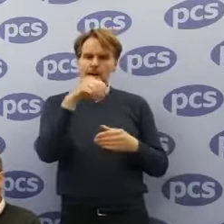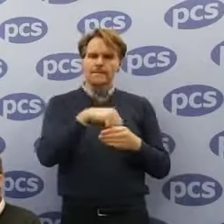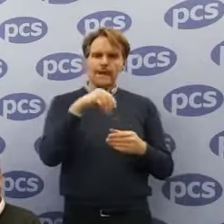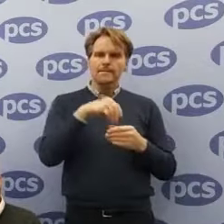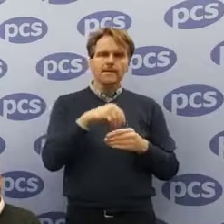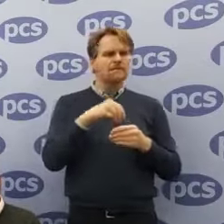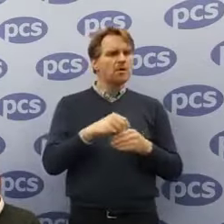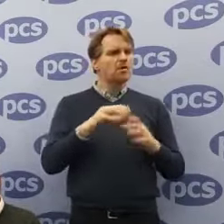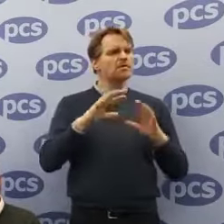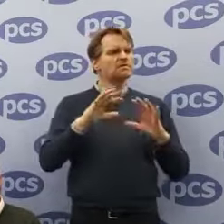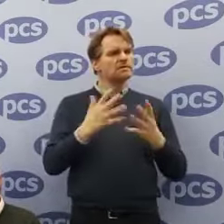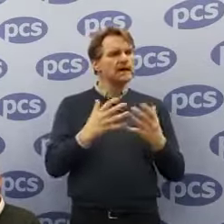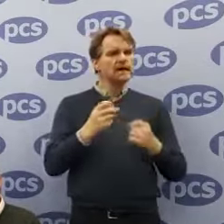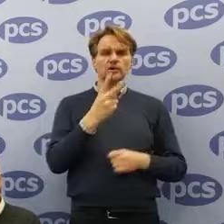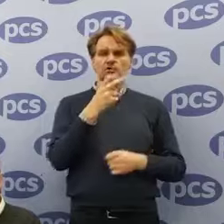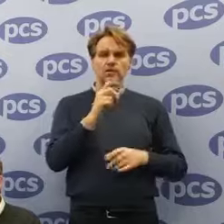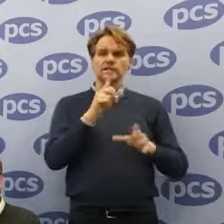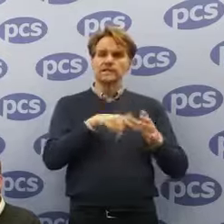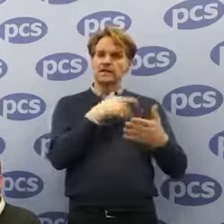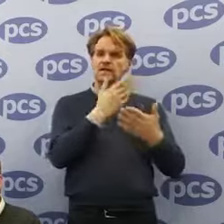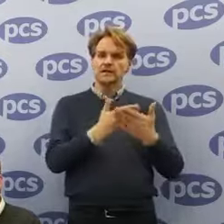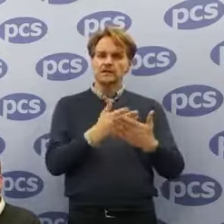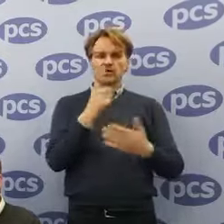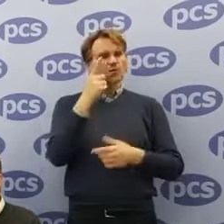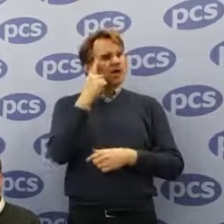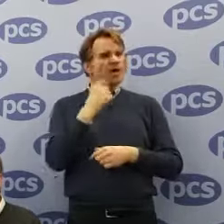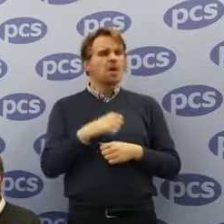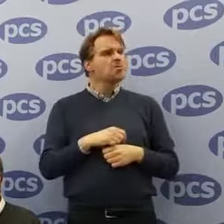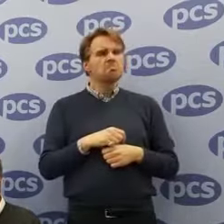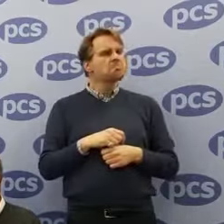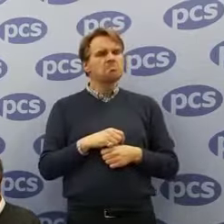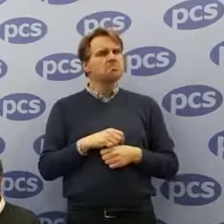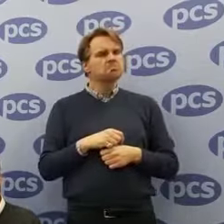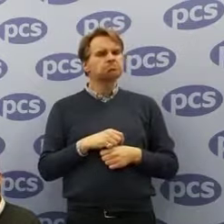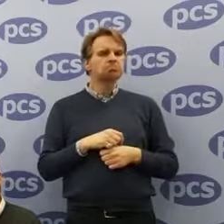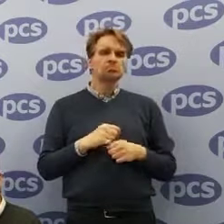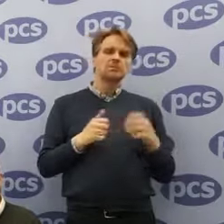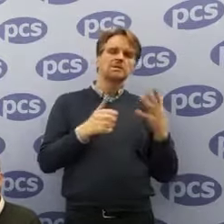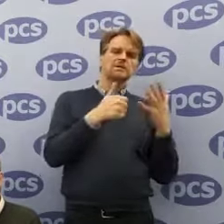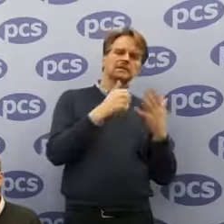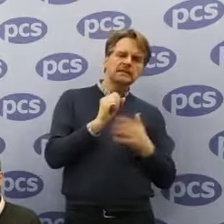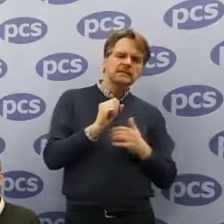the last 10 or 20 years will know that we often had votes that were 60, 65, 66%